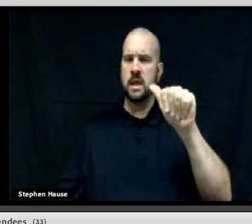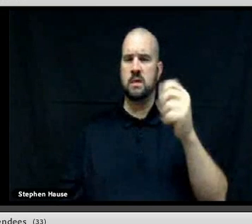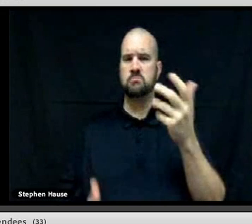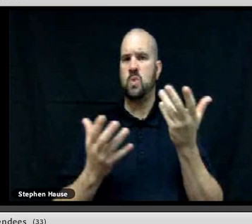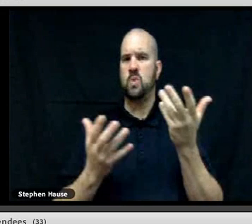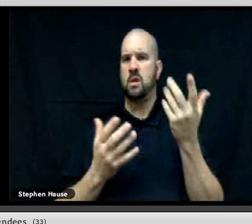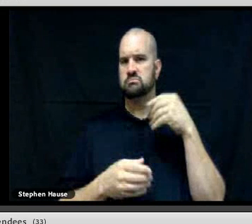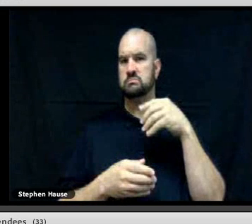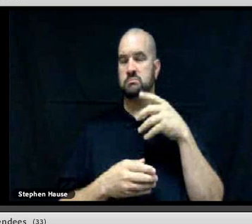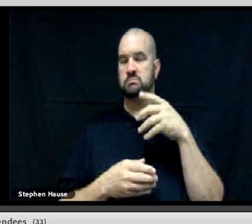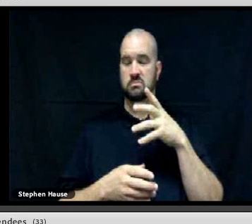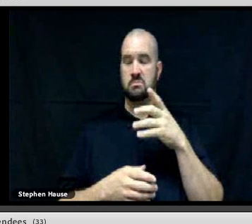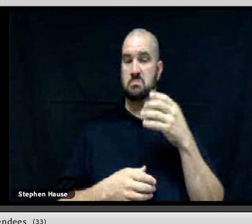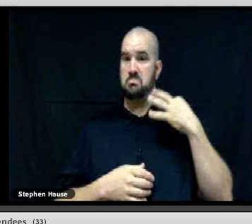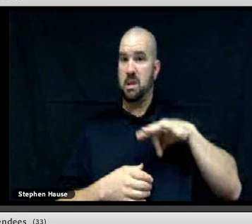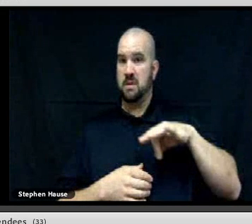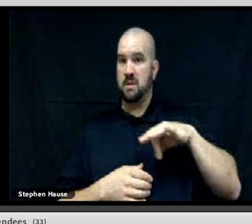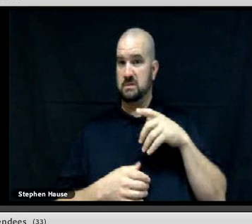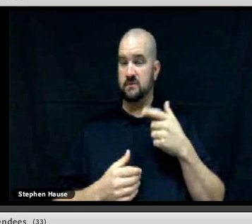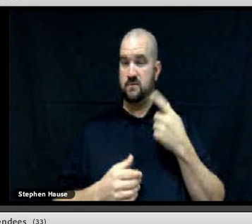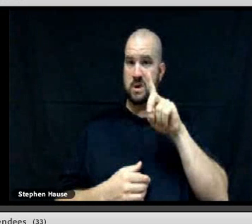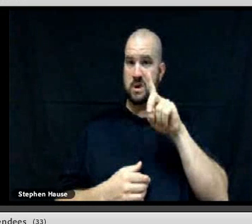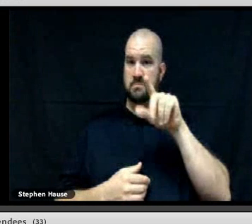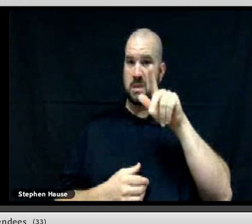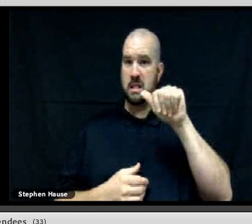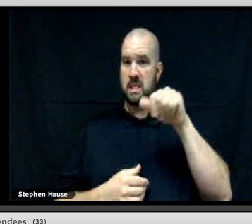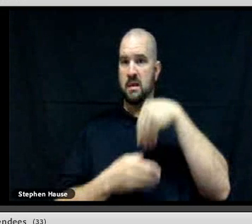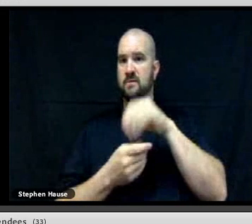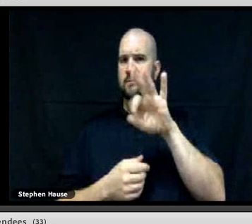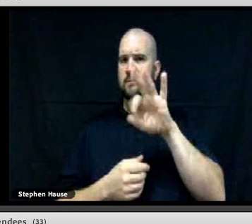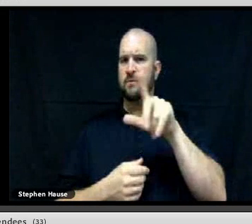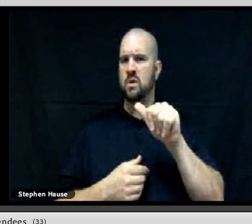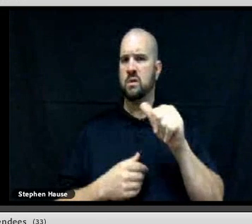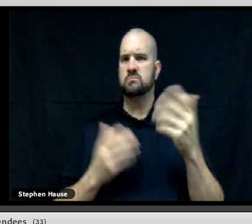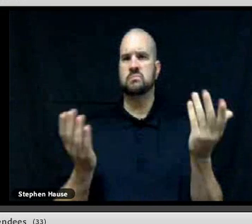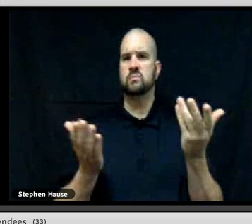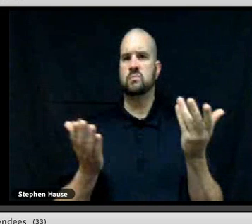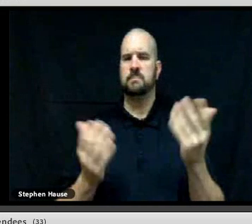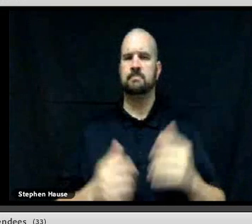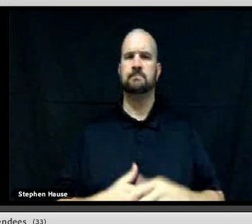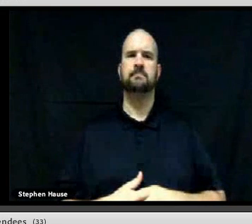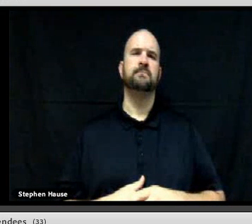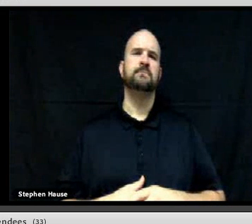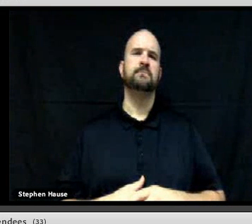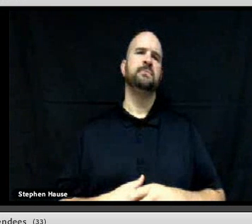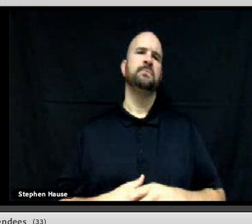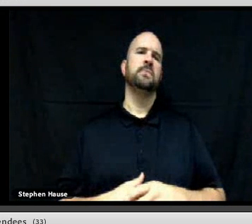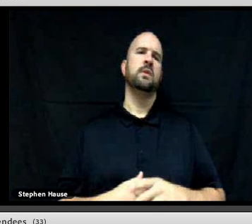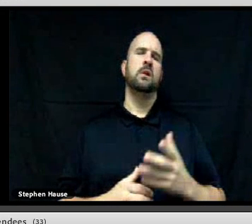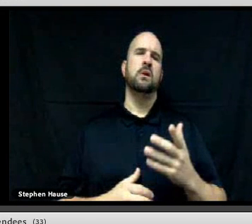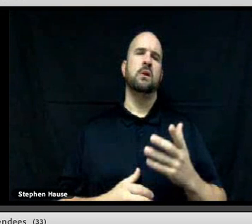So, uh, some of the benefits include, uh, that our content is exposed to a much wider audience.